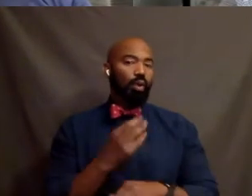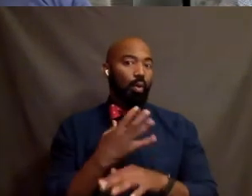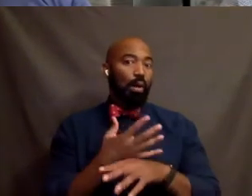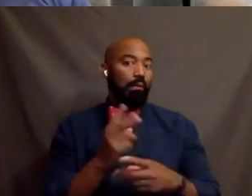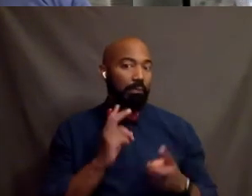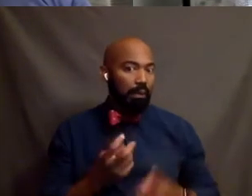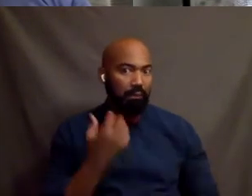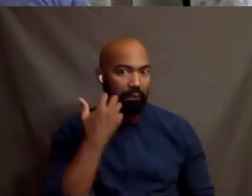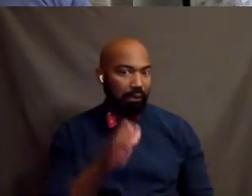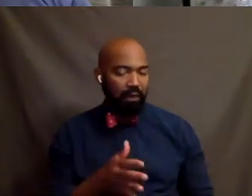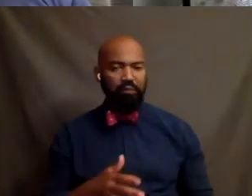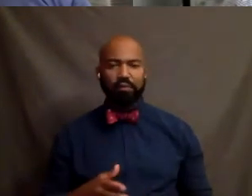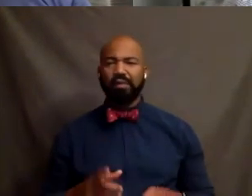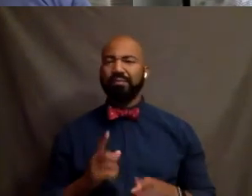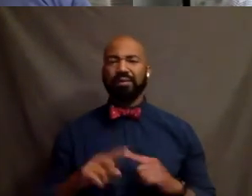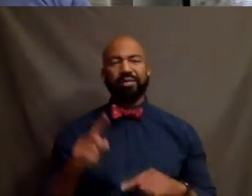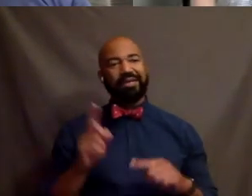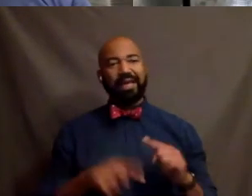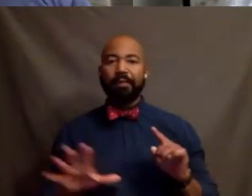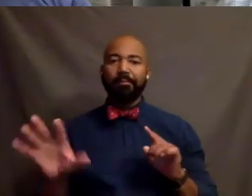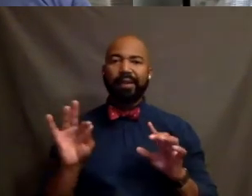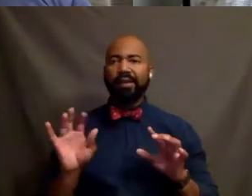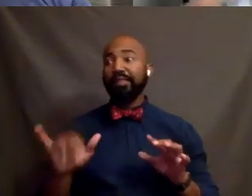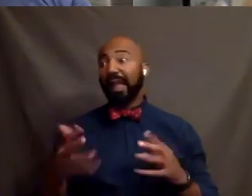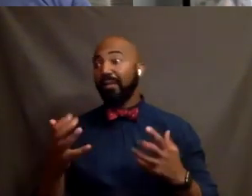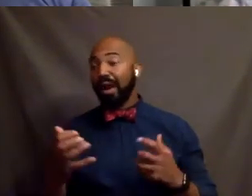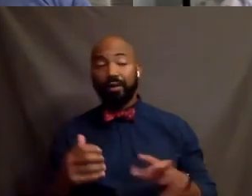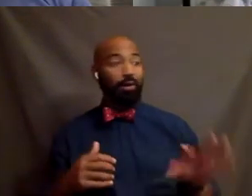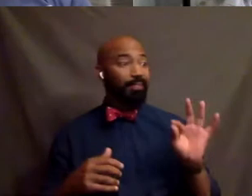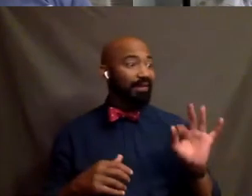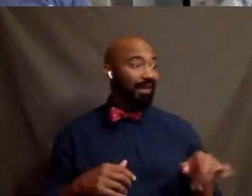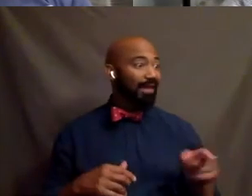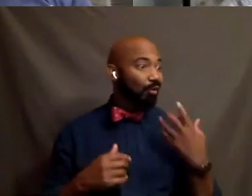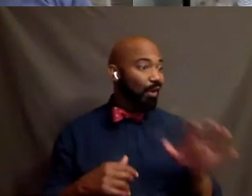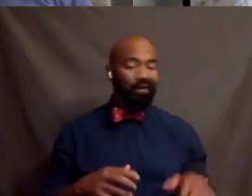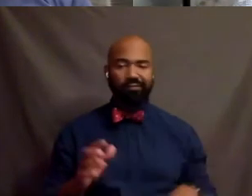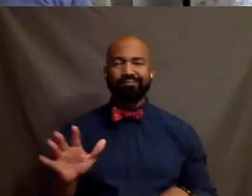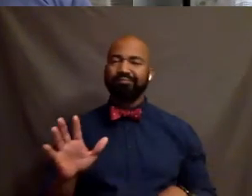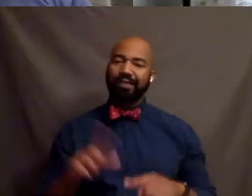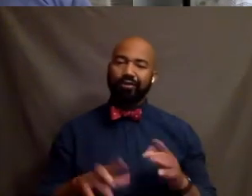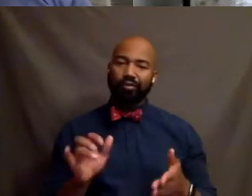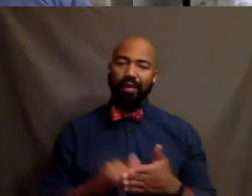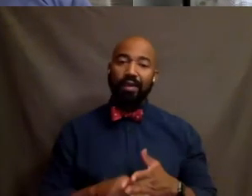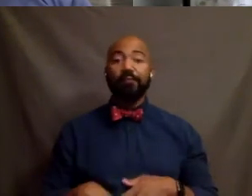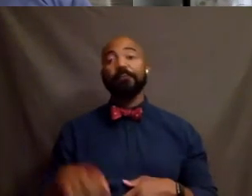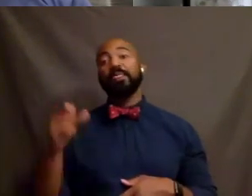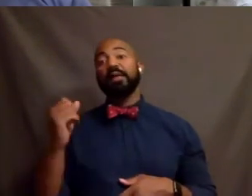And then do we add in some of those other things like hysterectomy instead of being on hormones if menstruation stopping is really what's important.